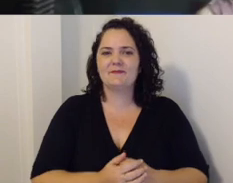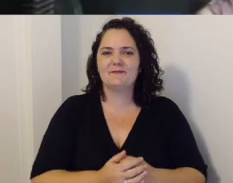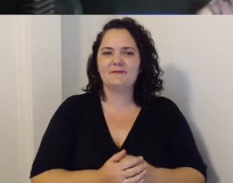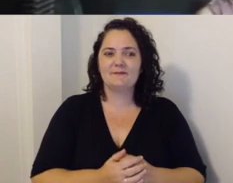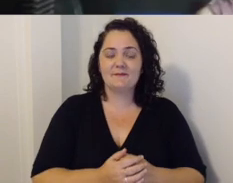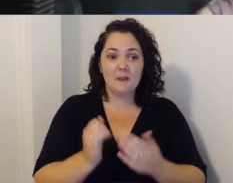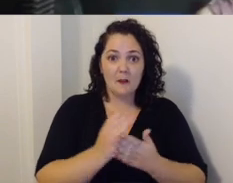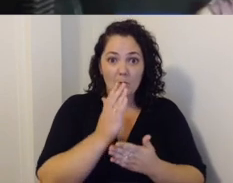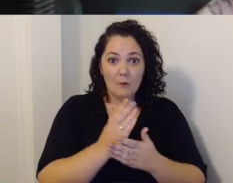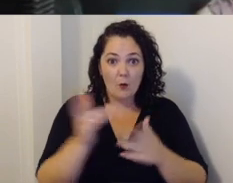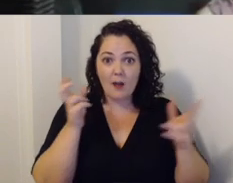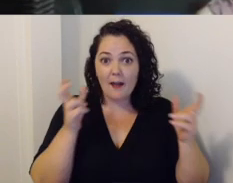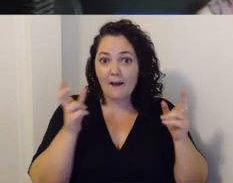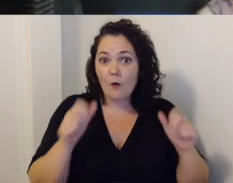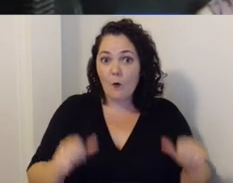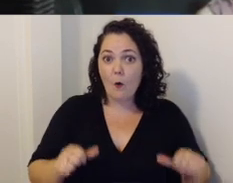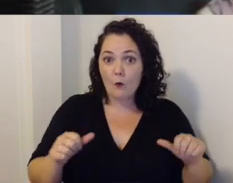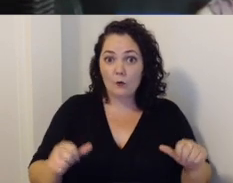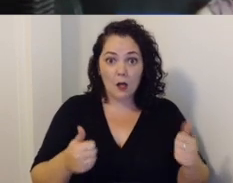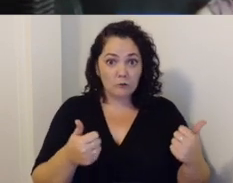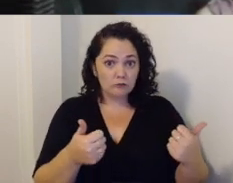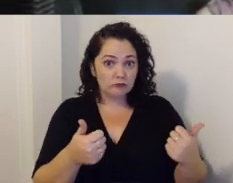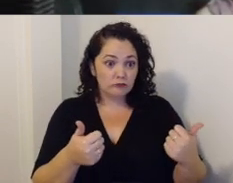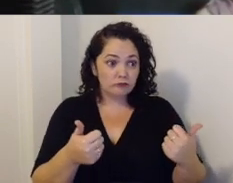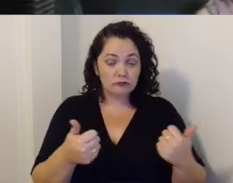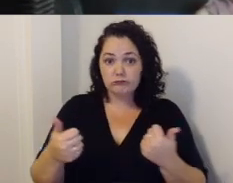from y'all that make sure that you can hear me alright uh and as soon as we get a thumbs up, make